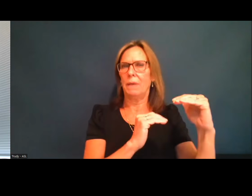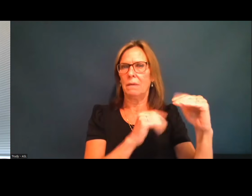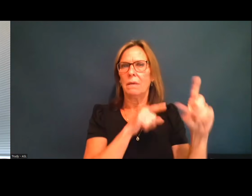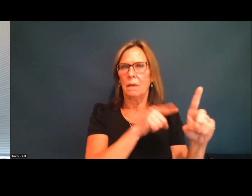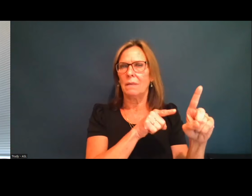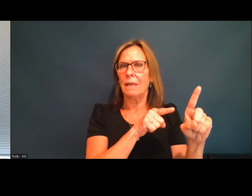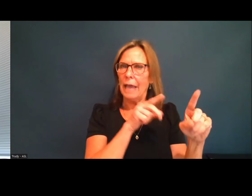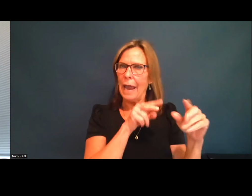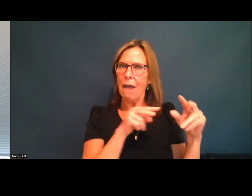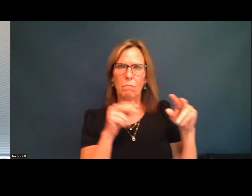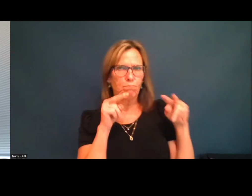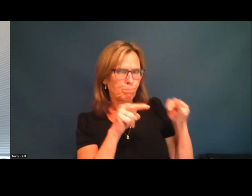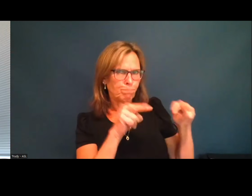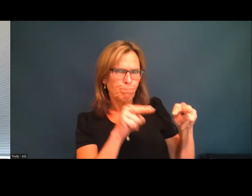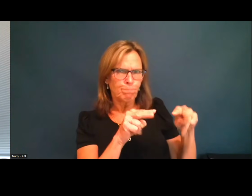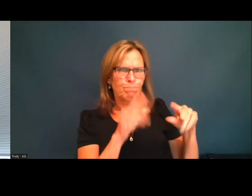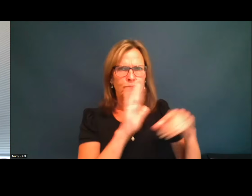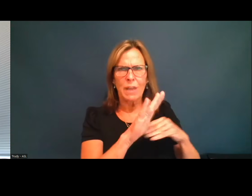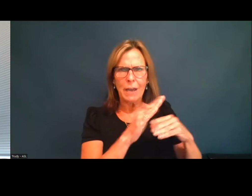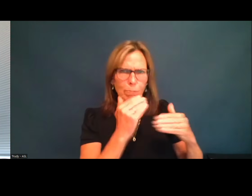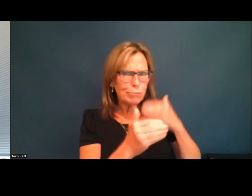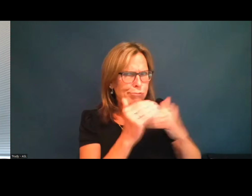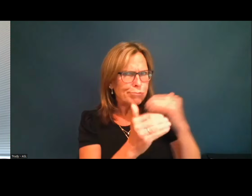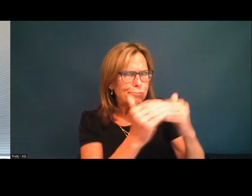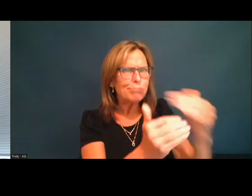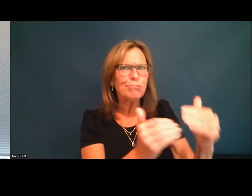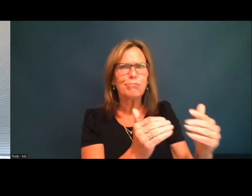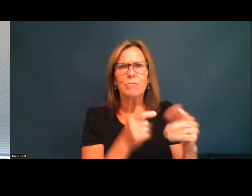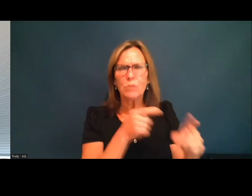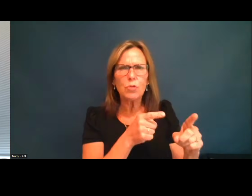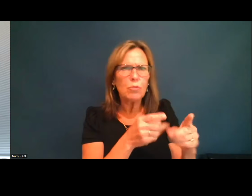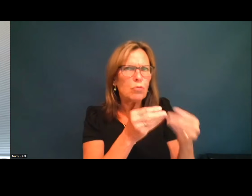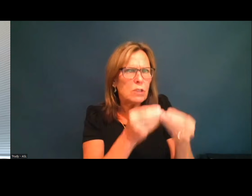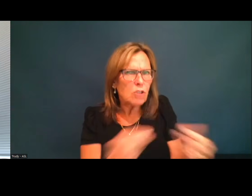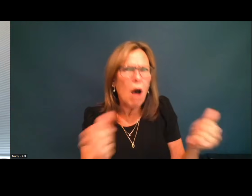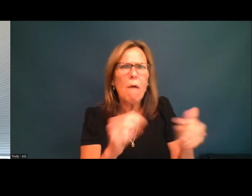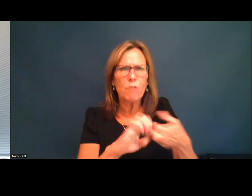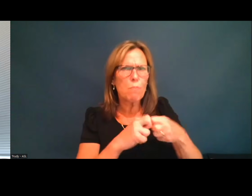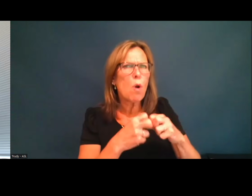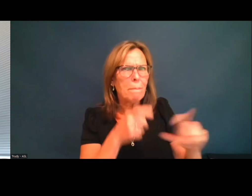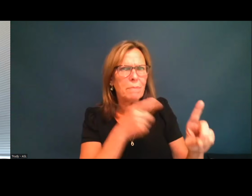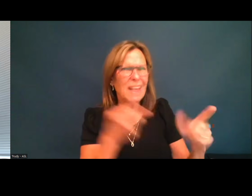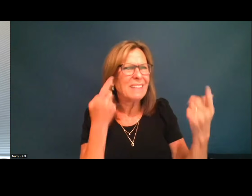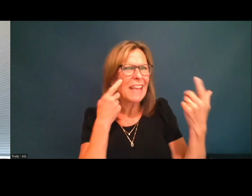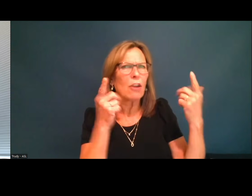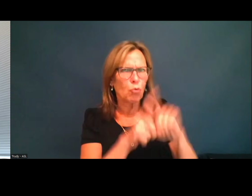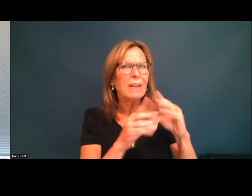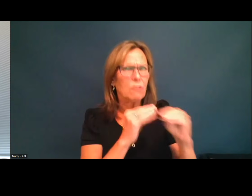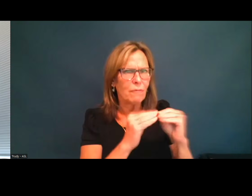on how people decide whether to file a Division of Human Rights complaint or go to state court,